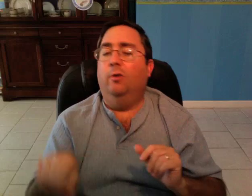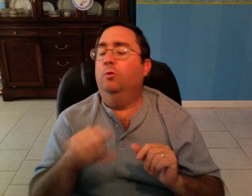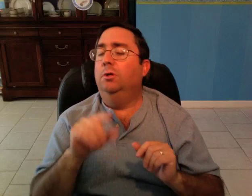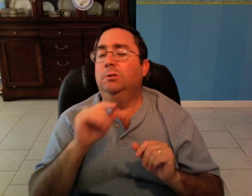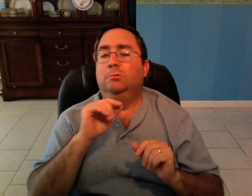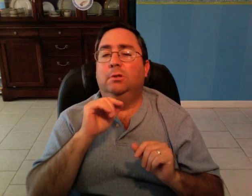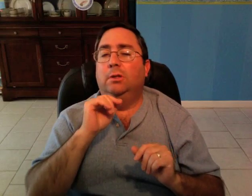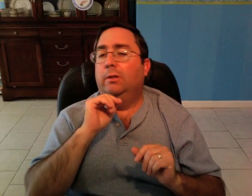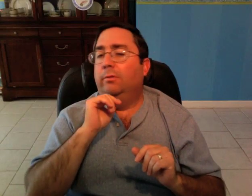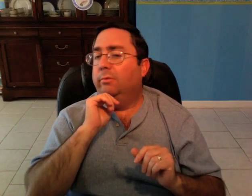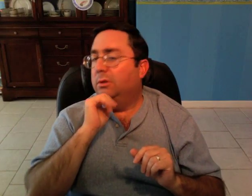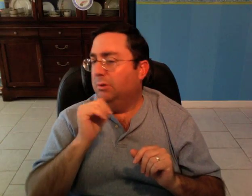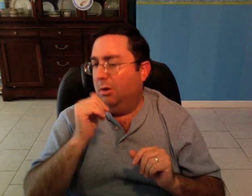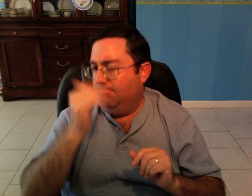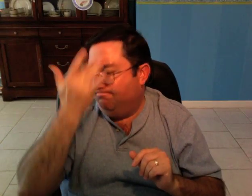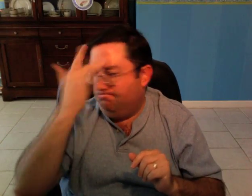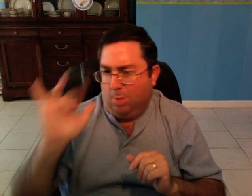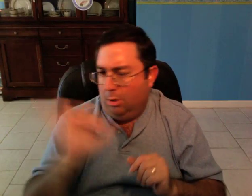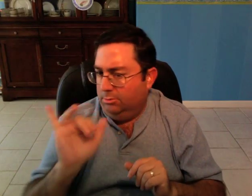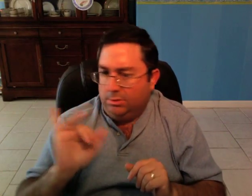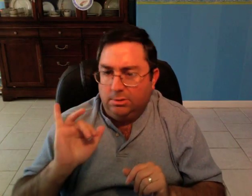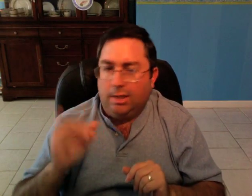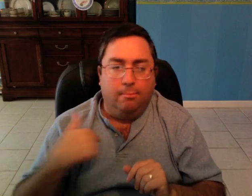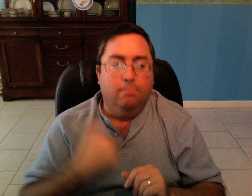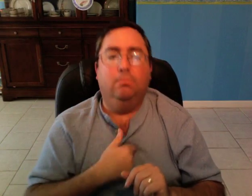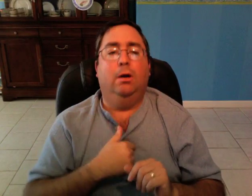"they're not as smart as we are",